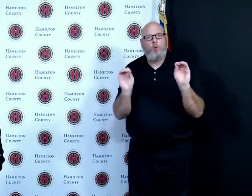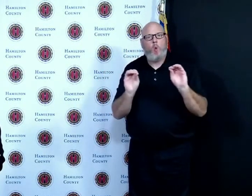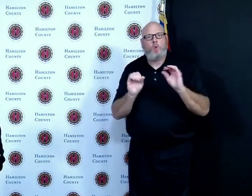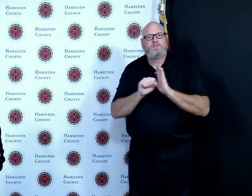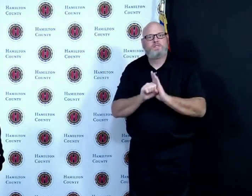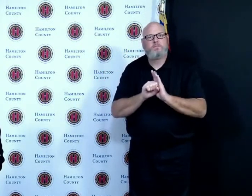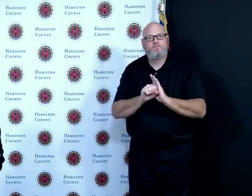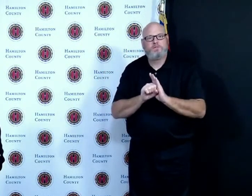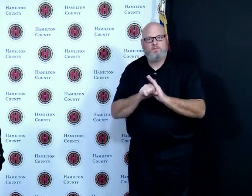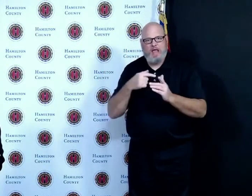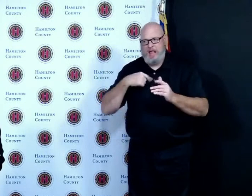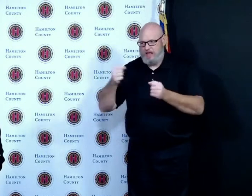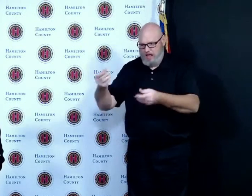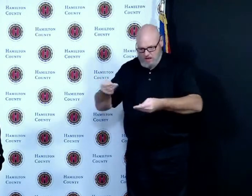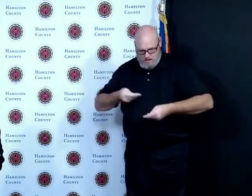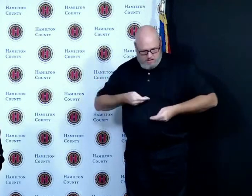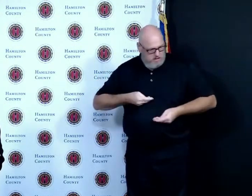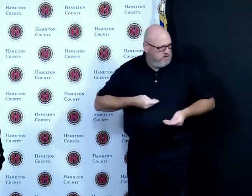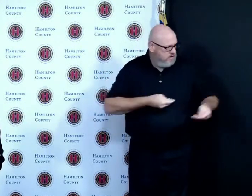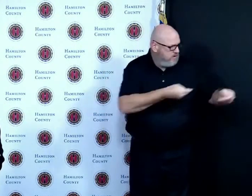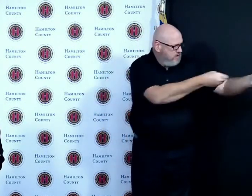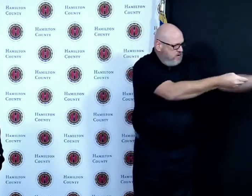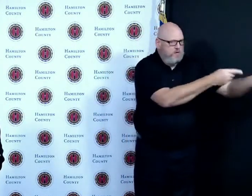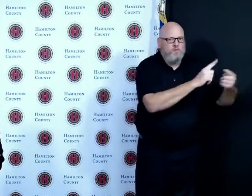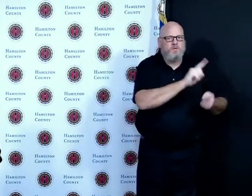housing homeless people I mean we did all kinds of things with those dollars